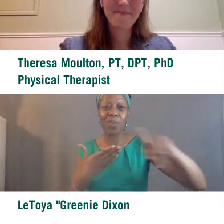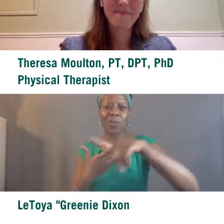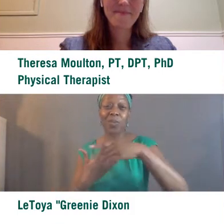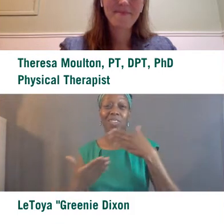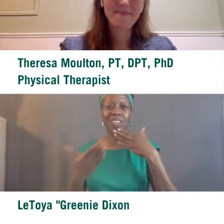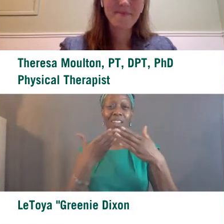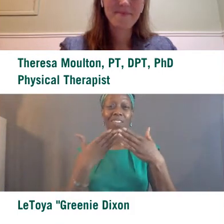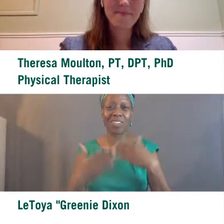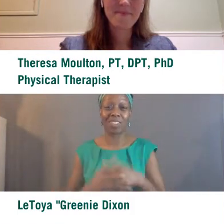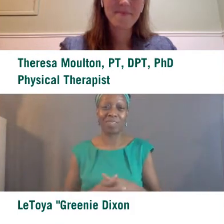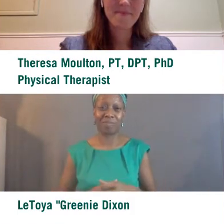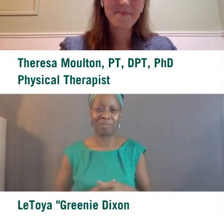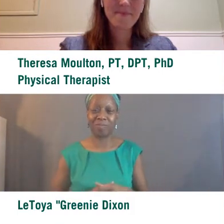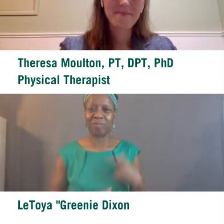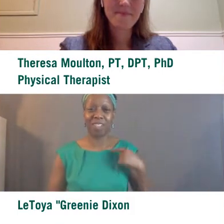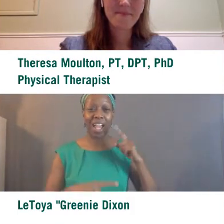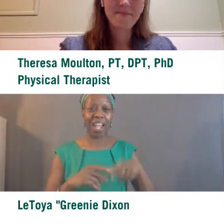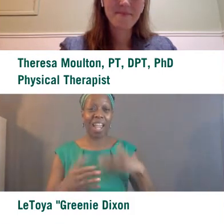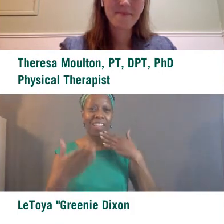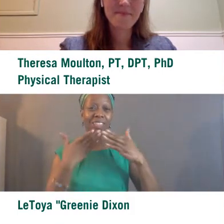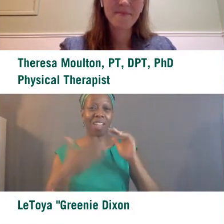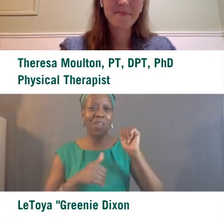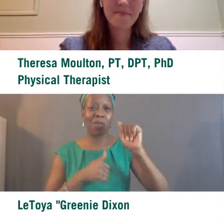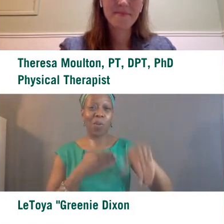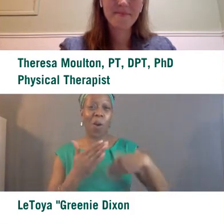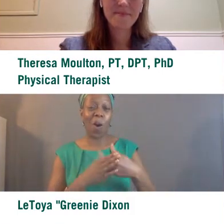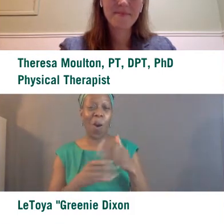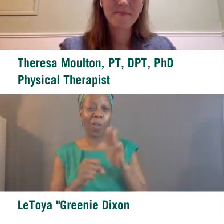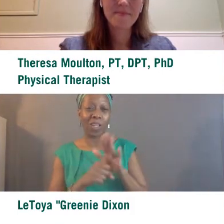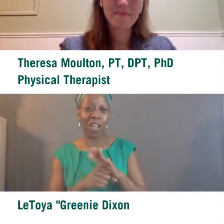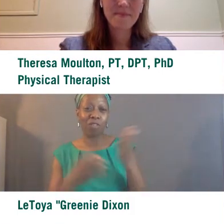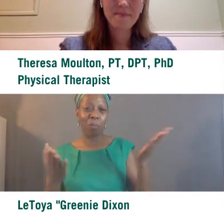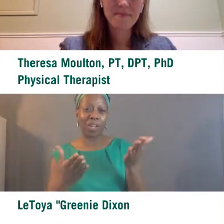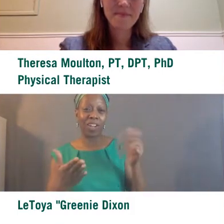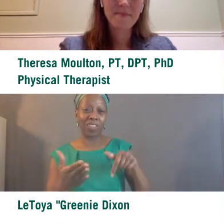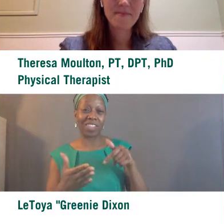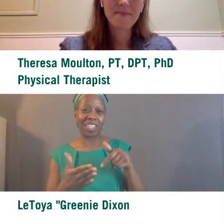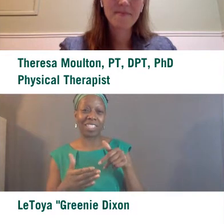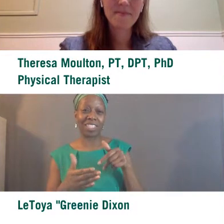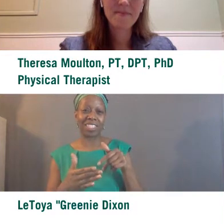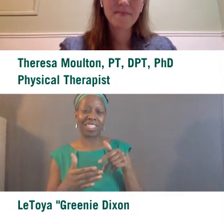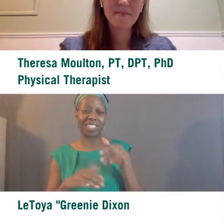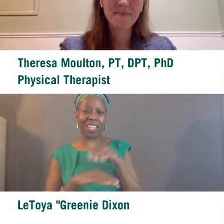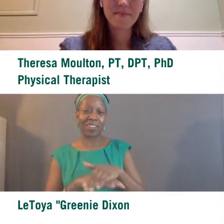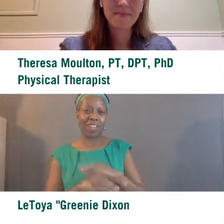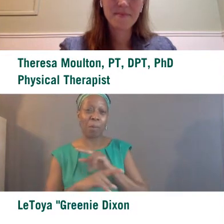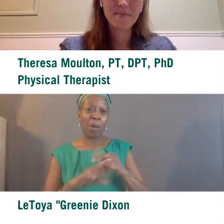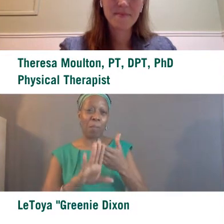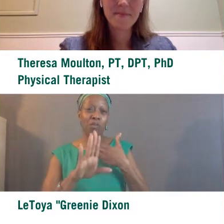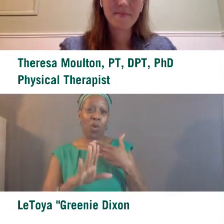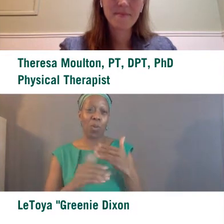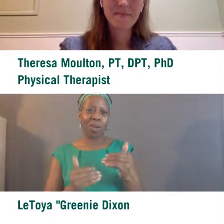I cannot thank you all enough actually being here this evening. And before we move on track because I'm very excited to introduce everybody